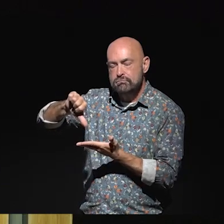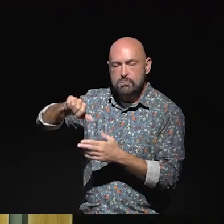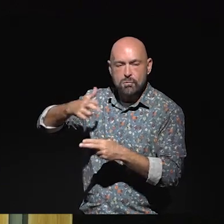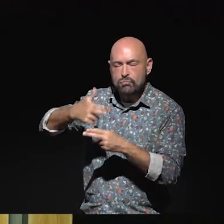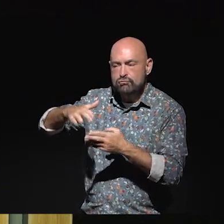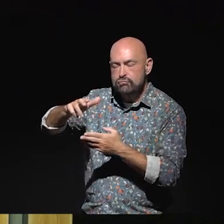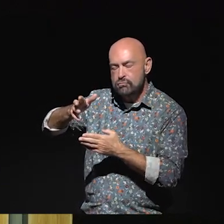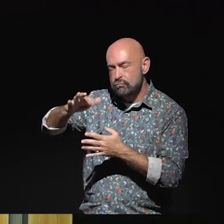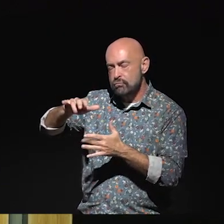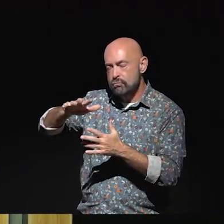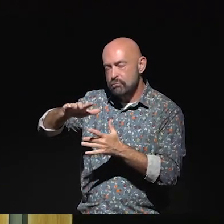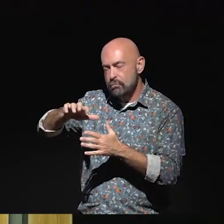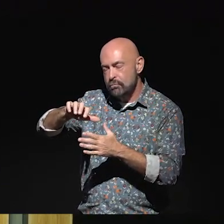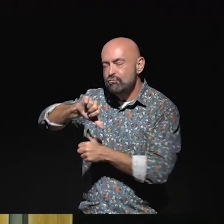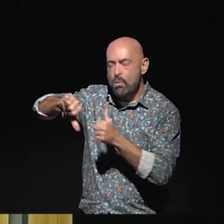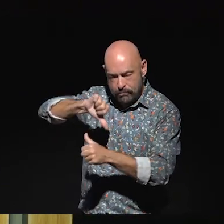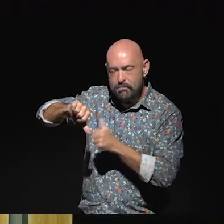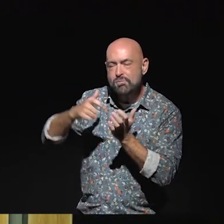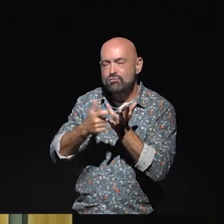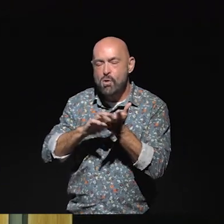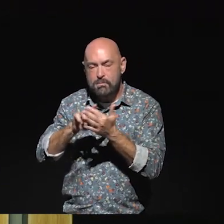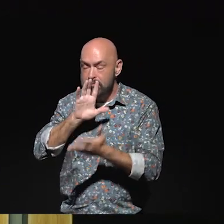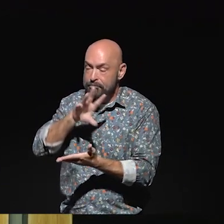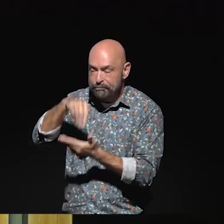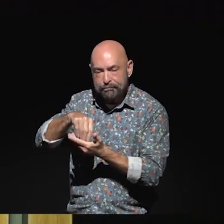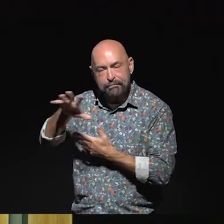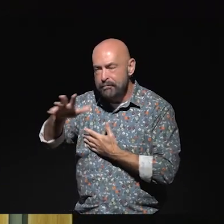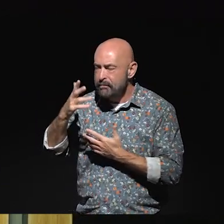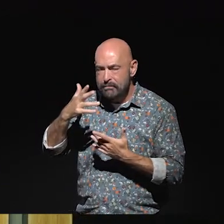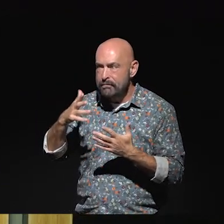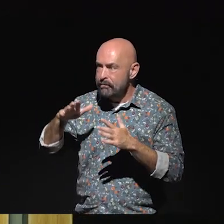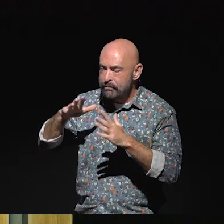to study there at the font of antiquity, at the font of the Renaissance,